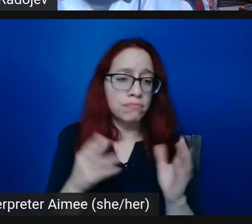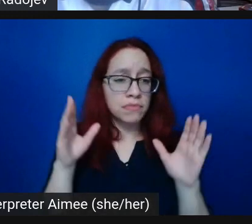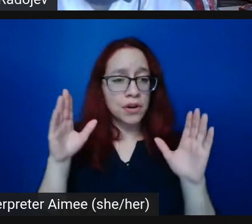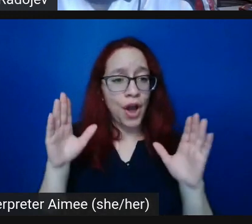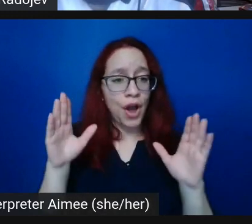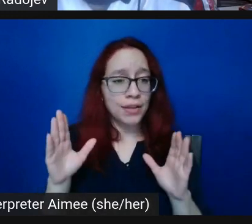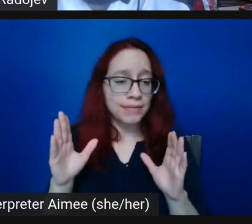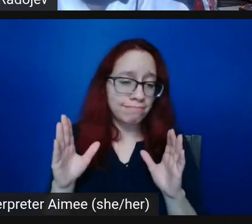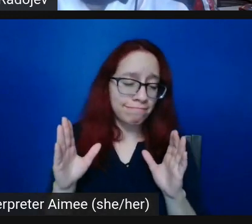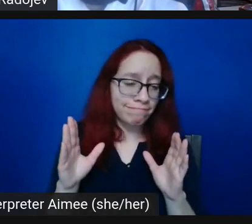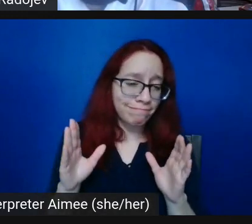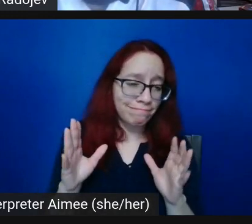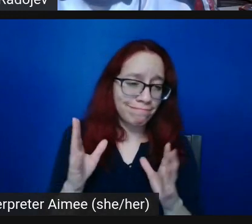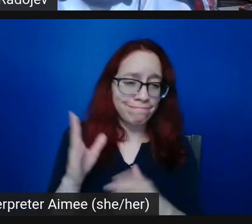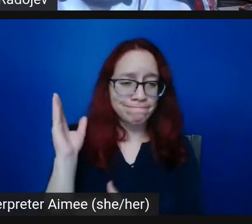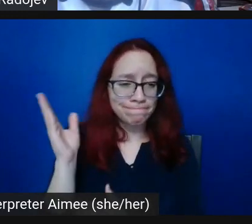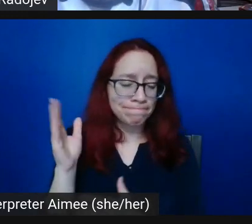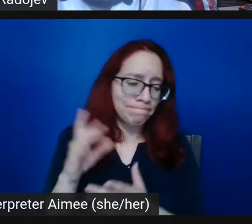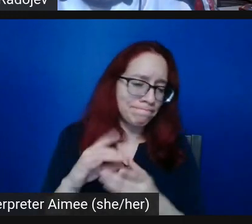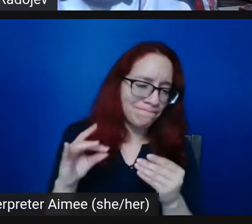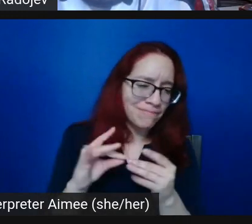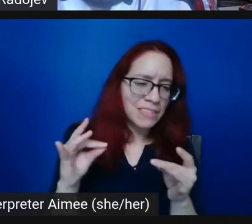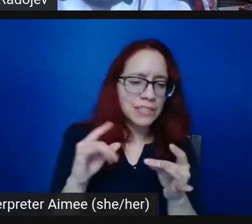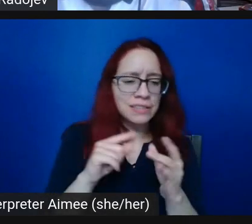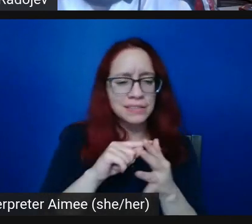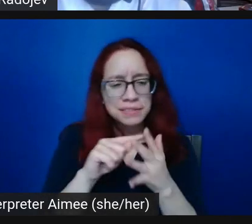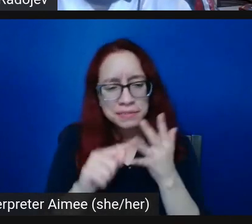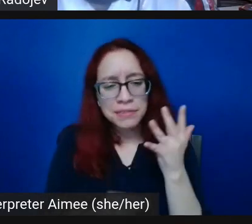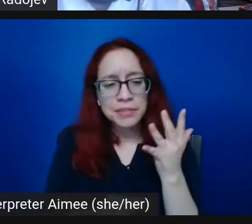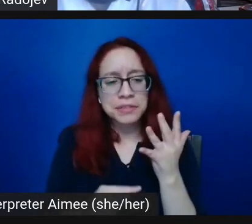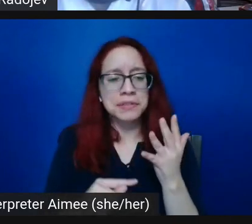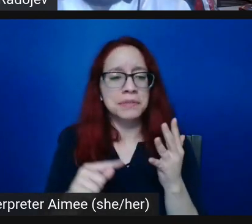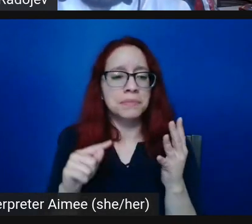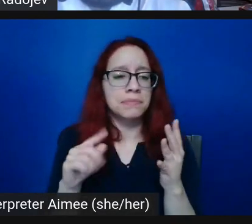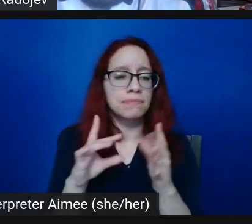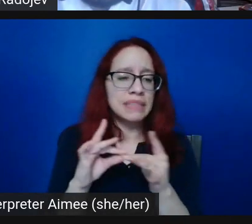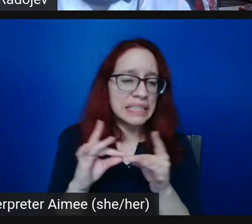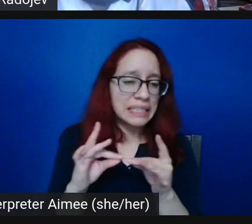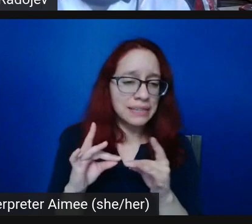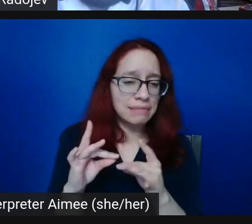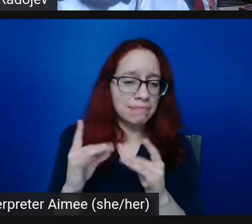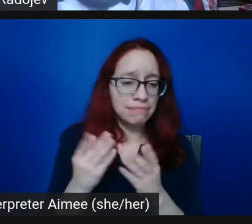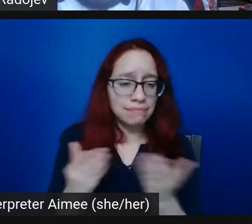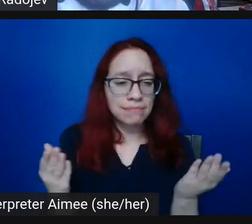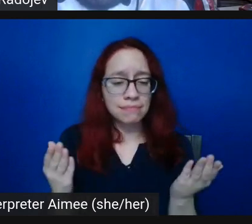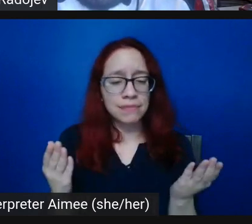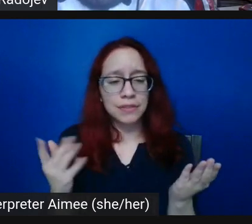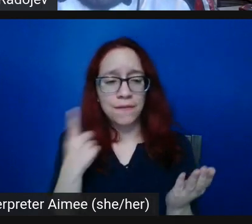and there were so many things, messages for developers and people